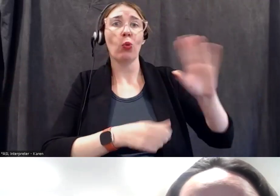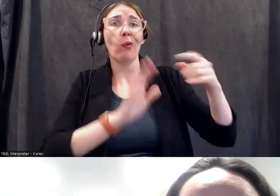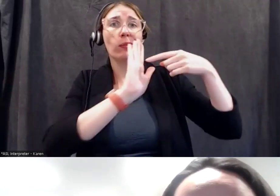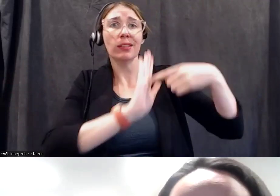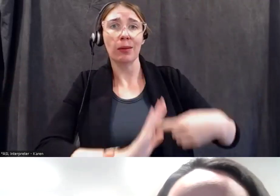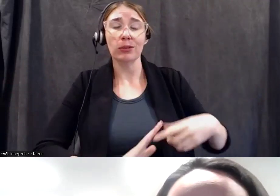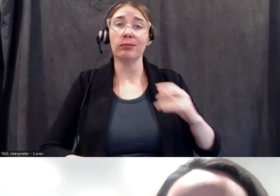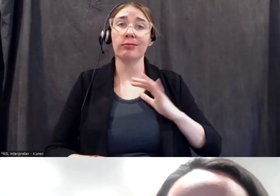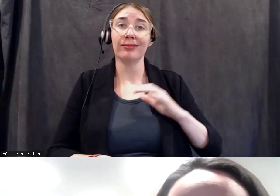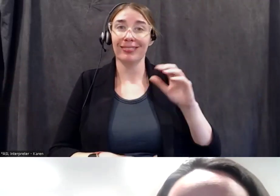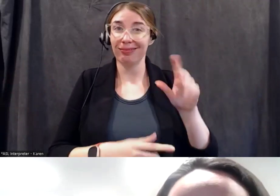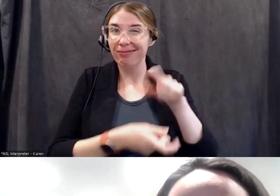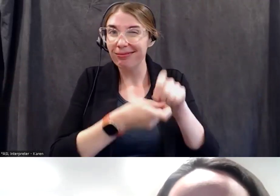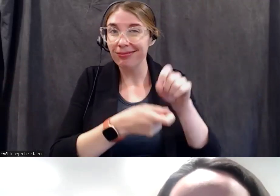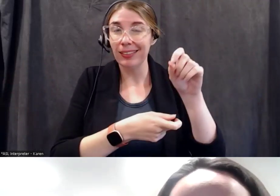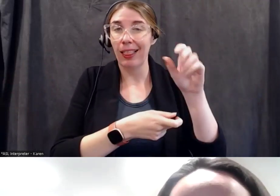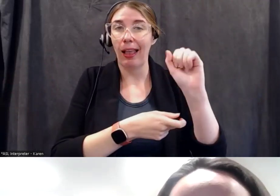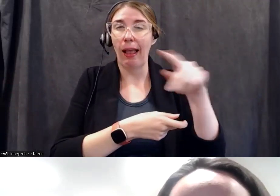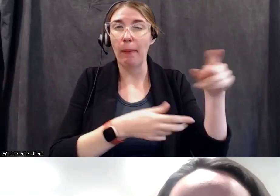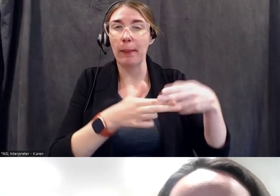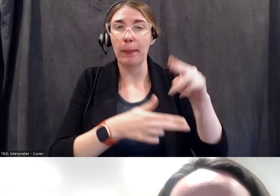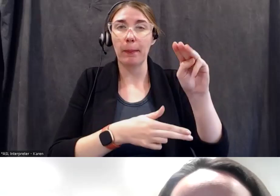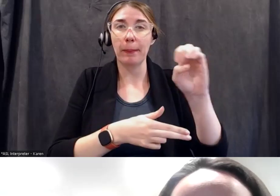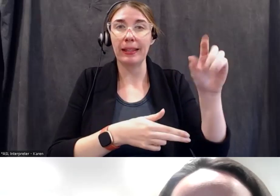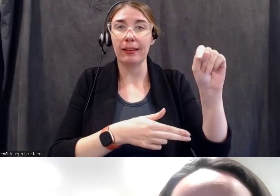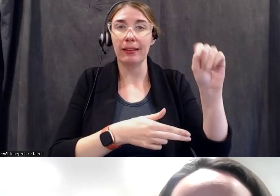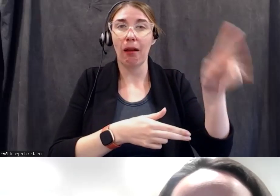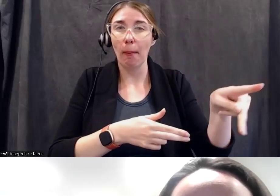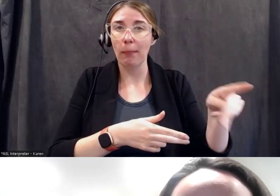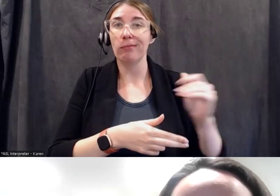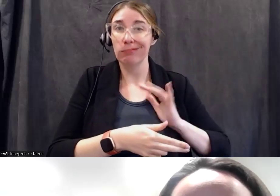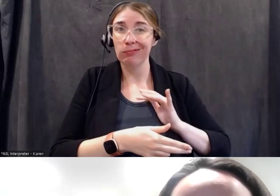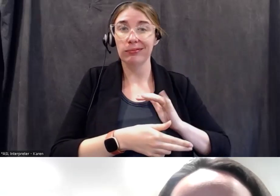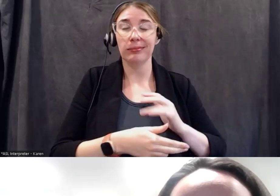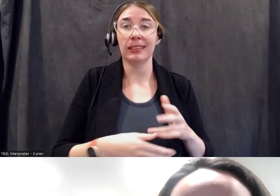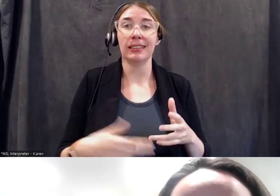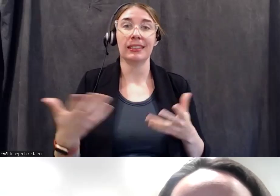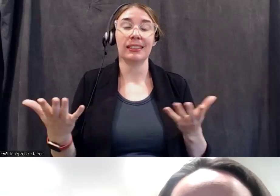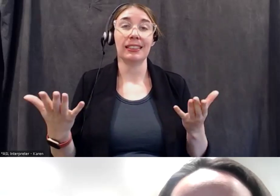like the buddy system as you're starting out into a sport and being able to learn.